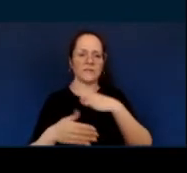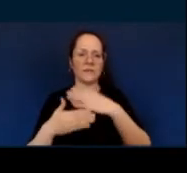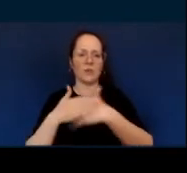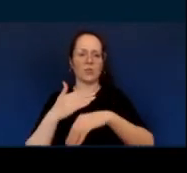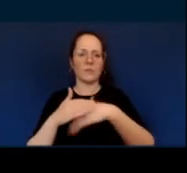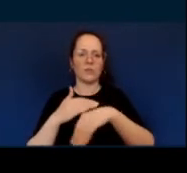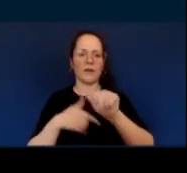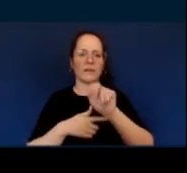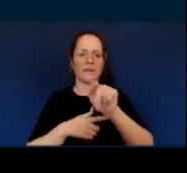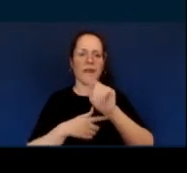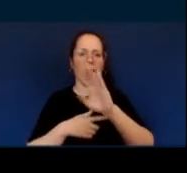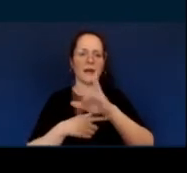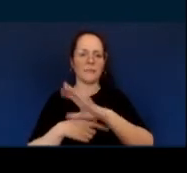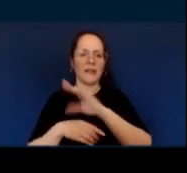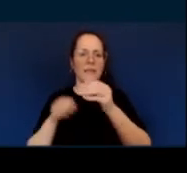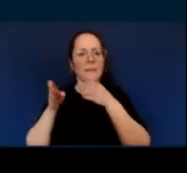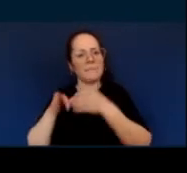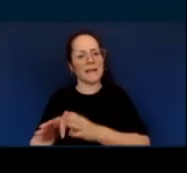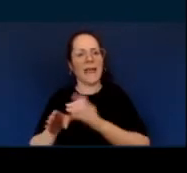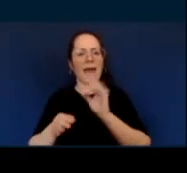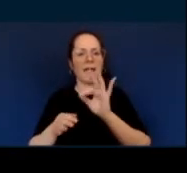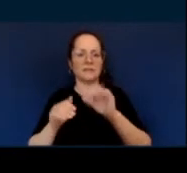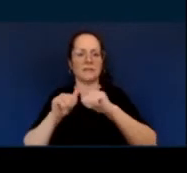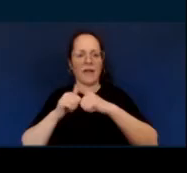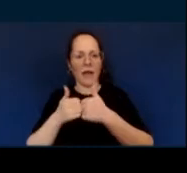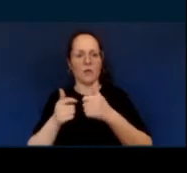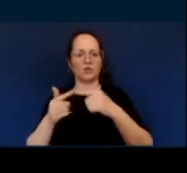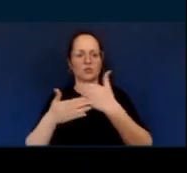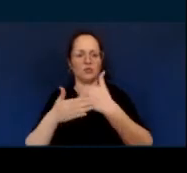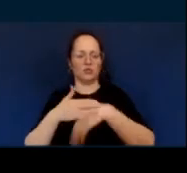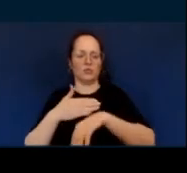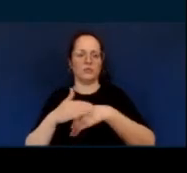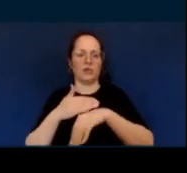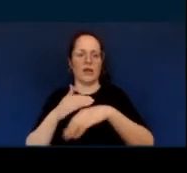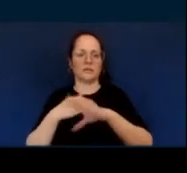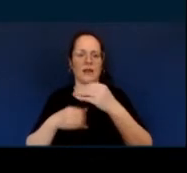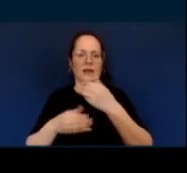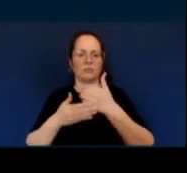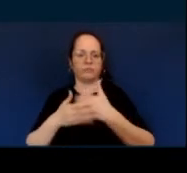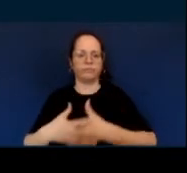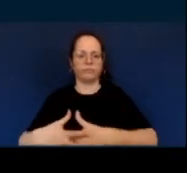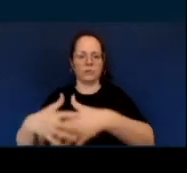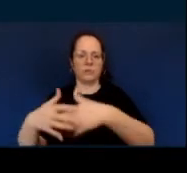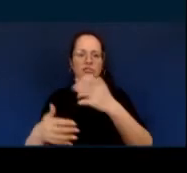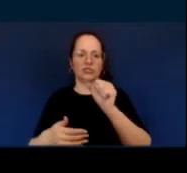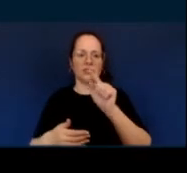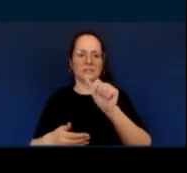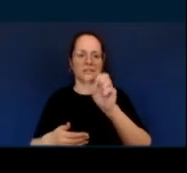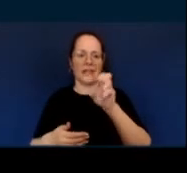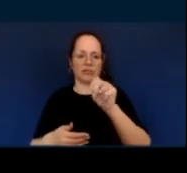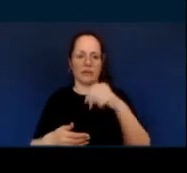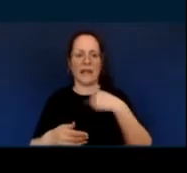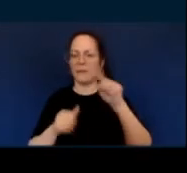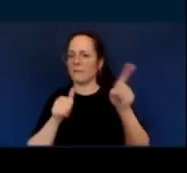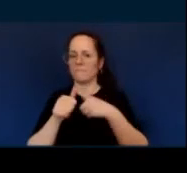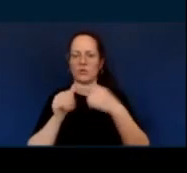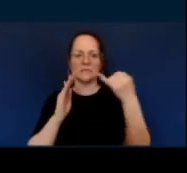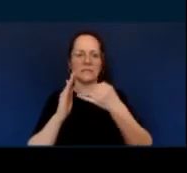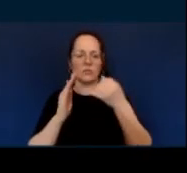THE MECHANICS OF GUESTATION, HE MADE 1 OF THE FIRST ANATOMICAL ILLUSTRATIONS OF FEMALE GENITALIA, BASED ON ACTUAL